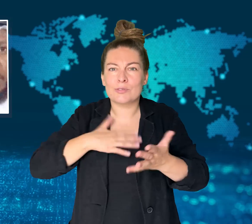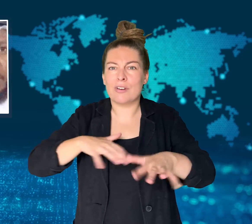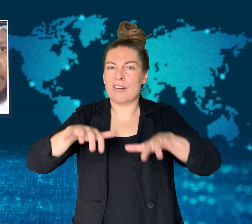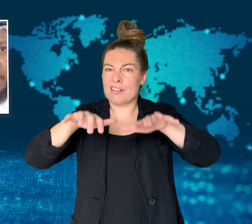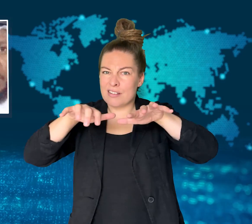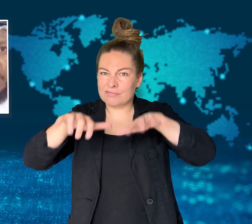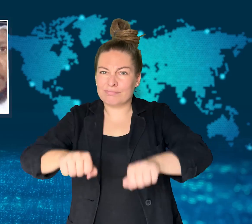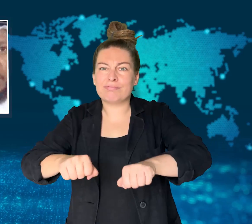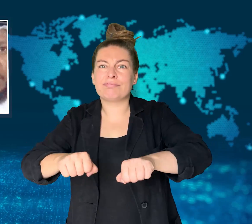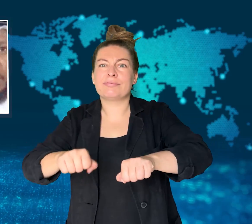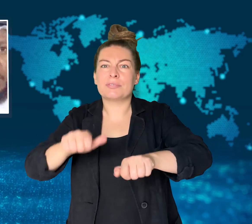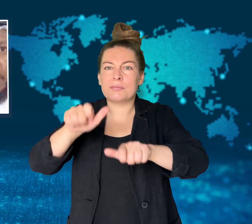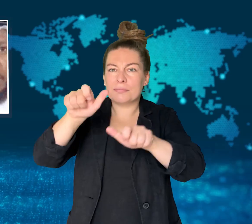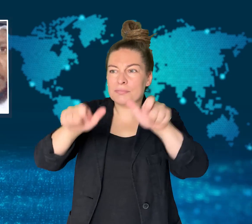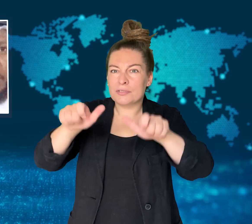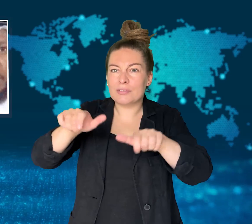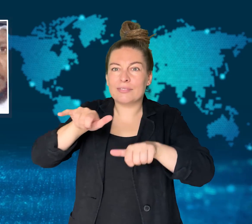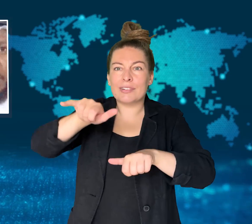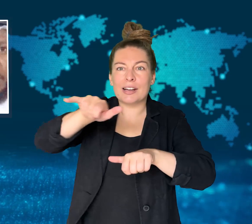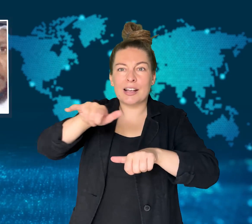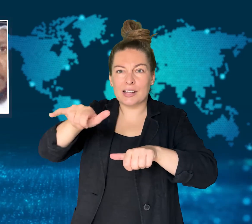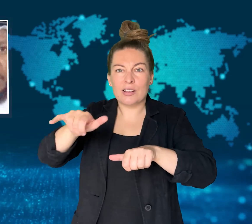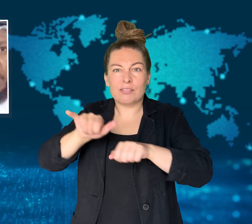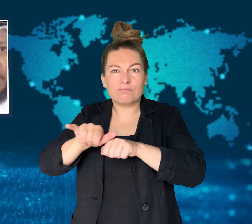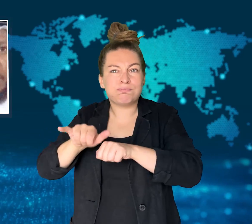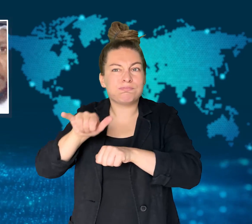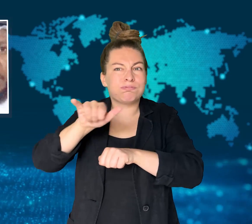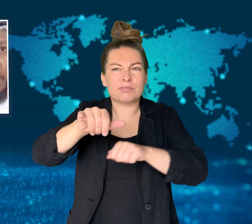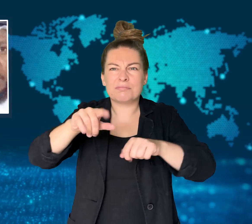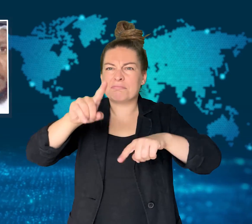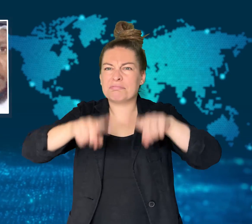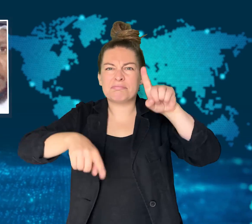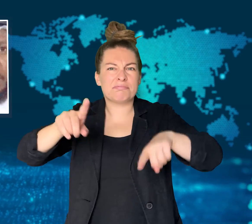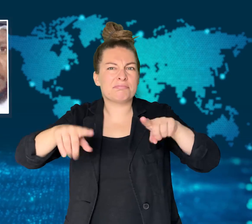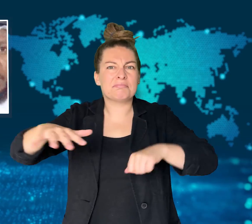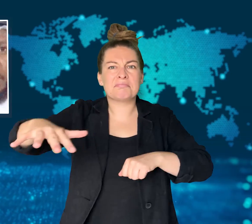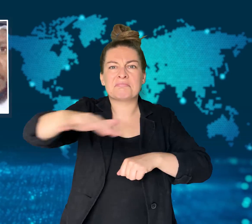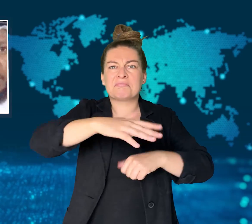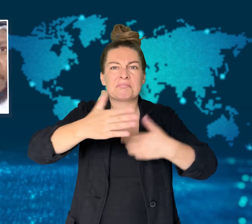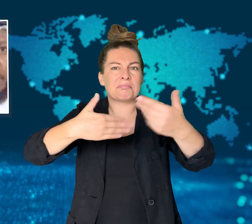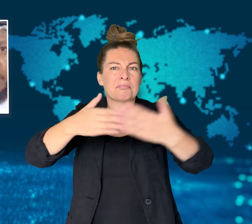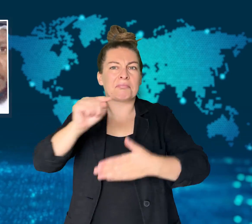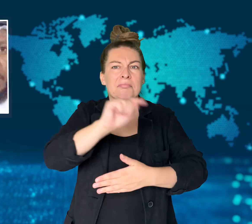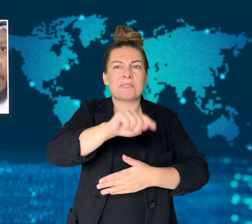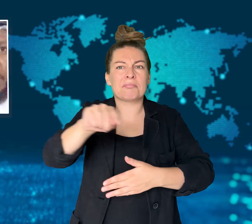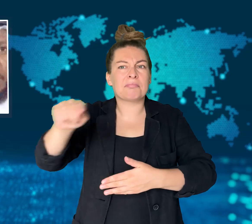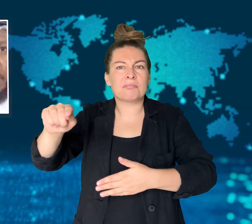One of the men, Mohammed, was accused of masterminding